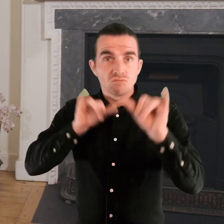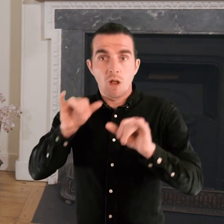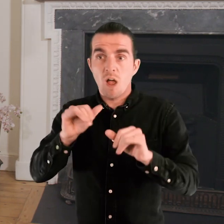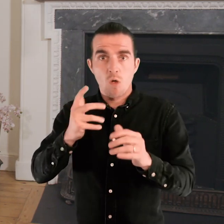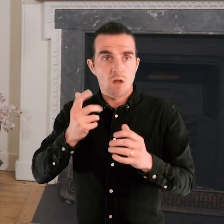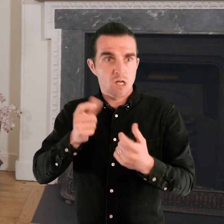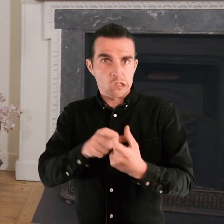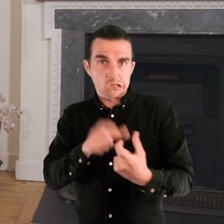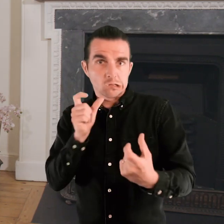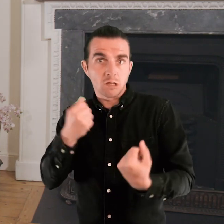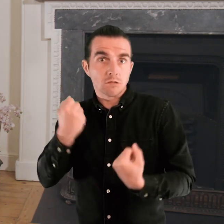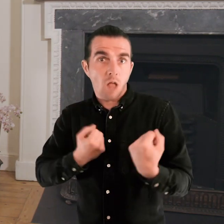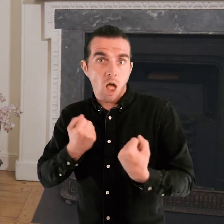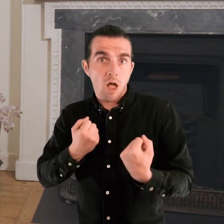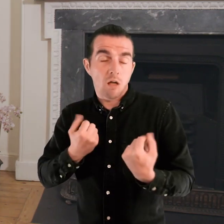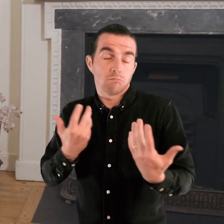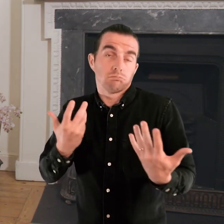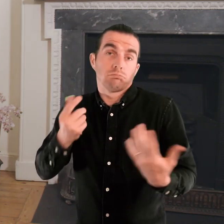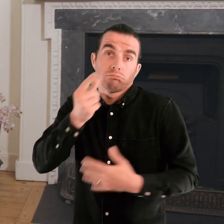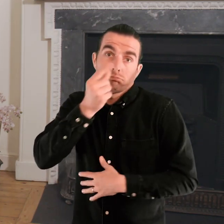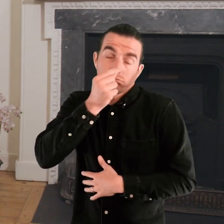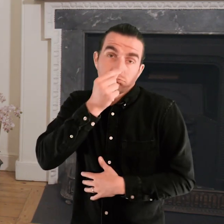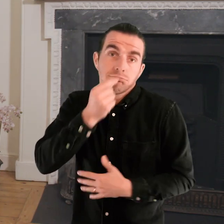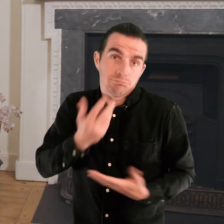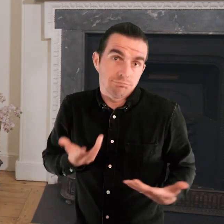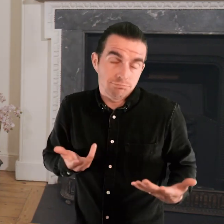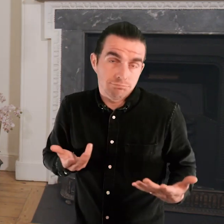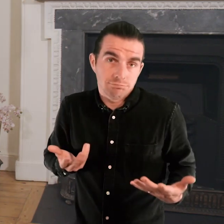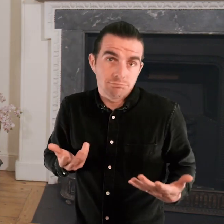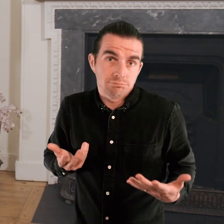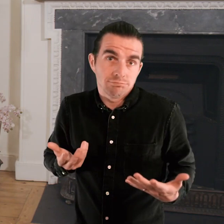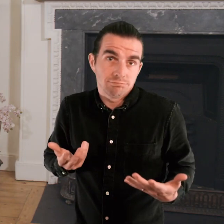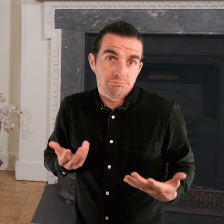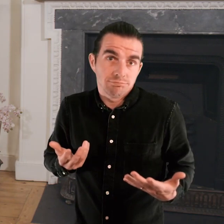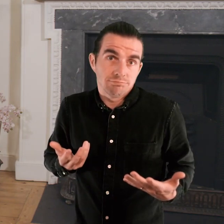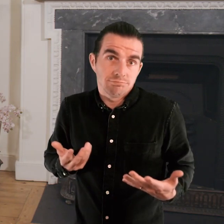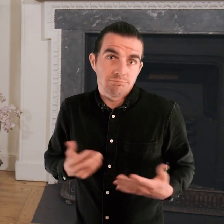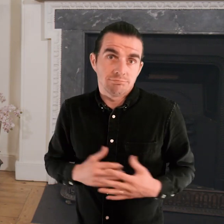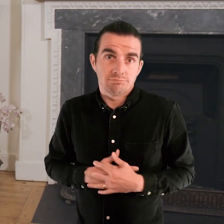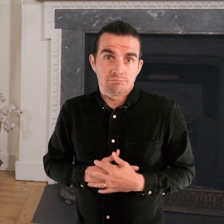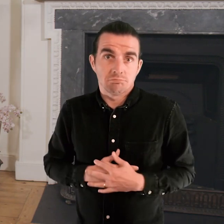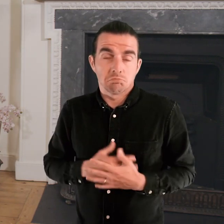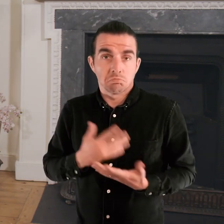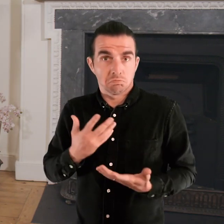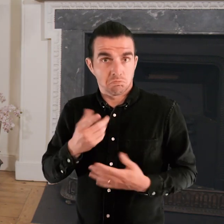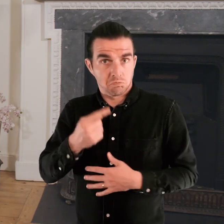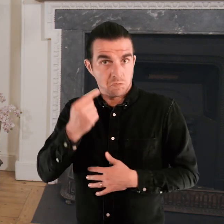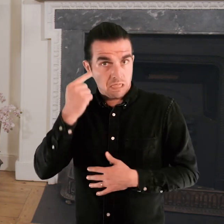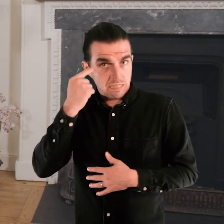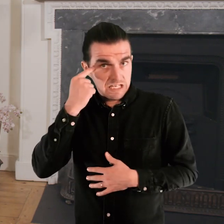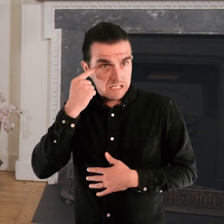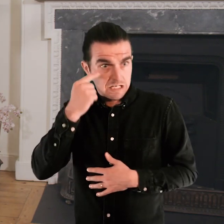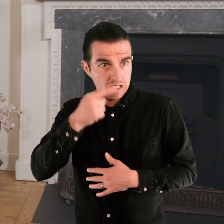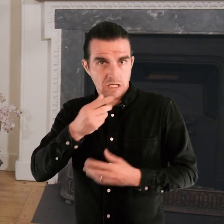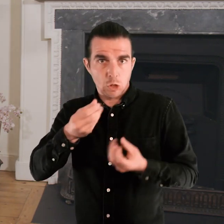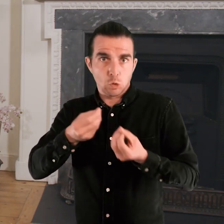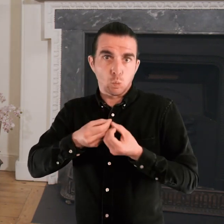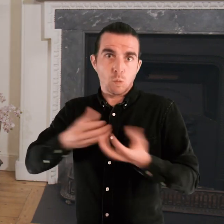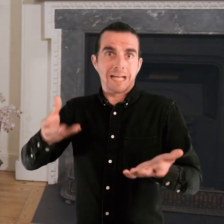or an old lavish sports cars, or whatever? Wouldn't it be wasted?